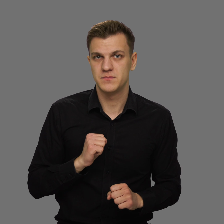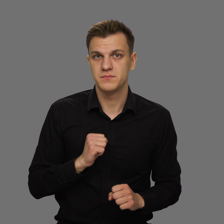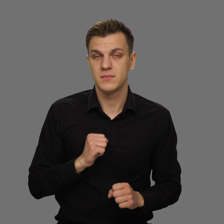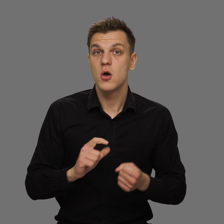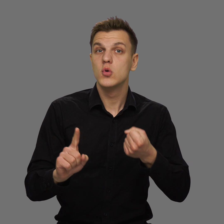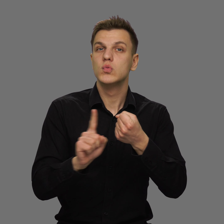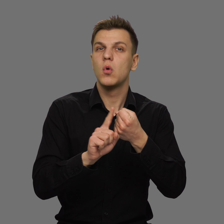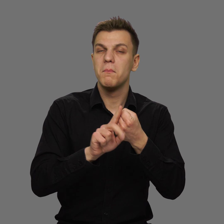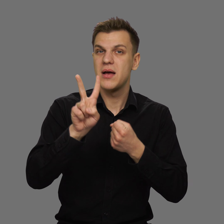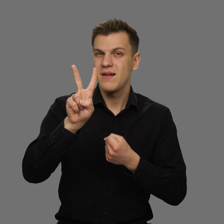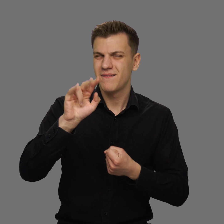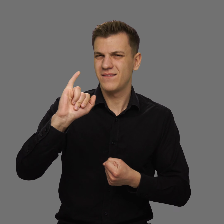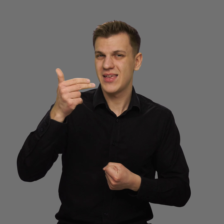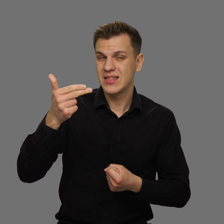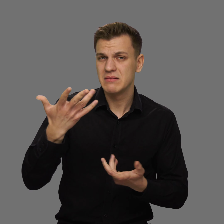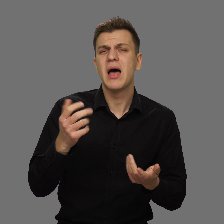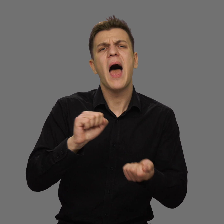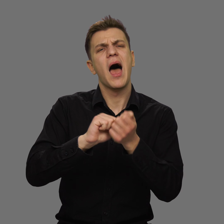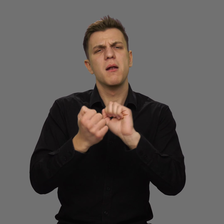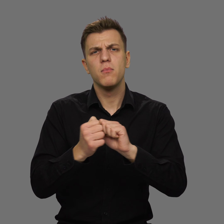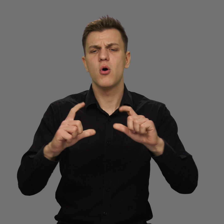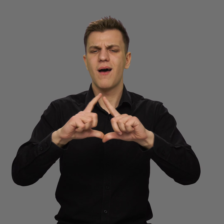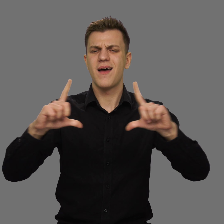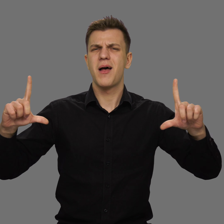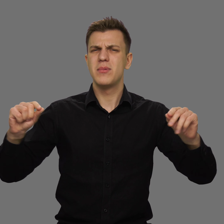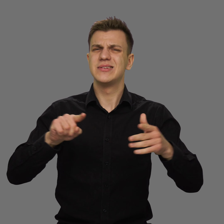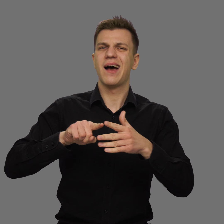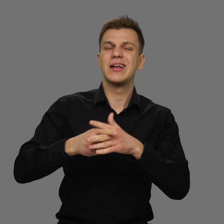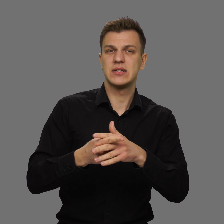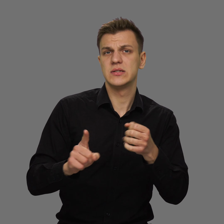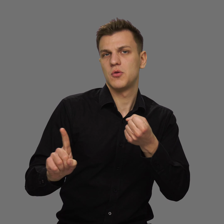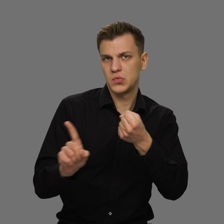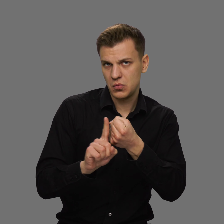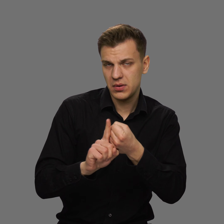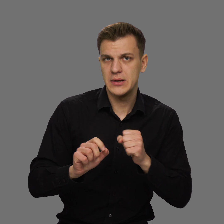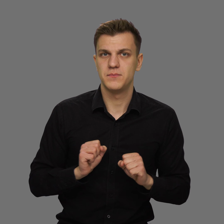VIN number - possibly license plate number,